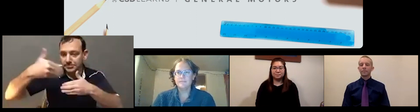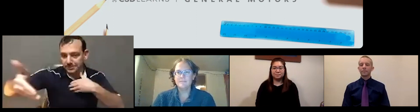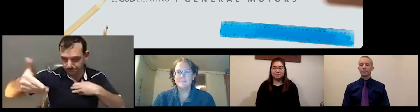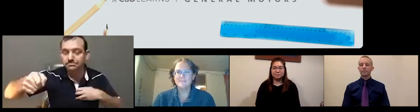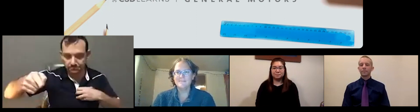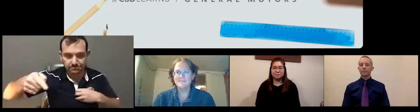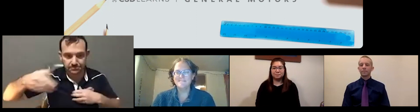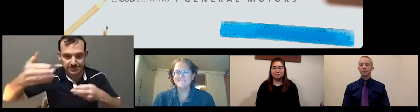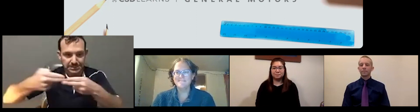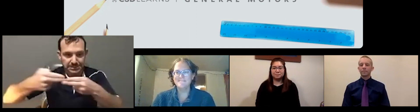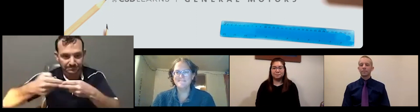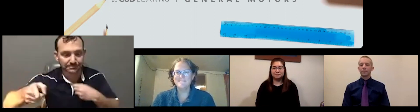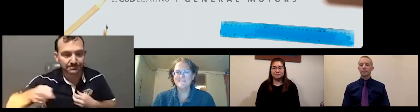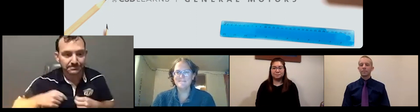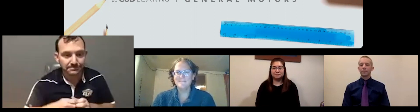We're going to move on to the next slide.